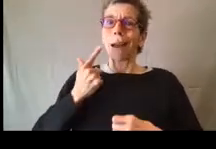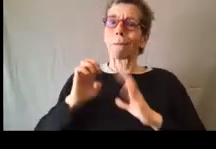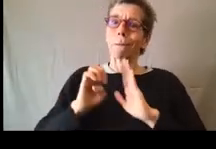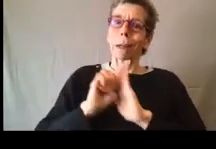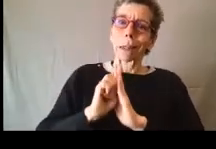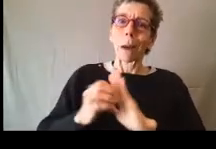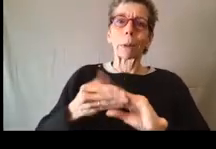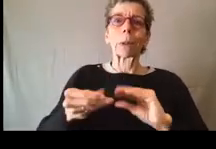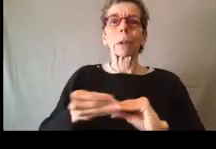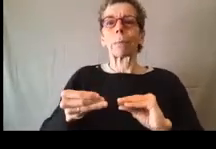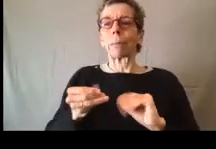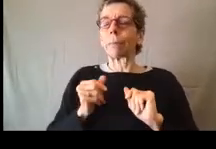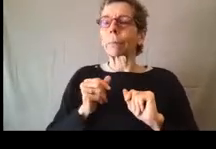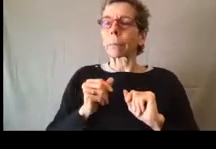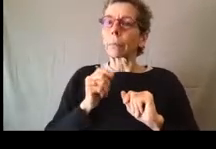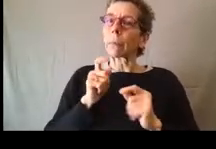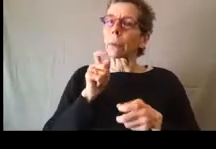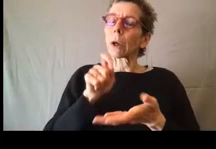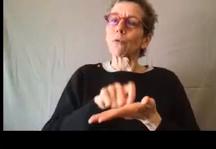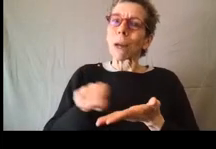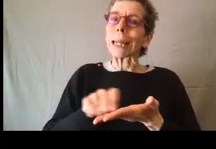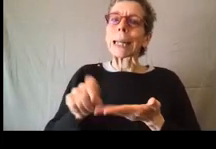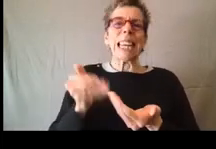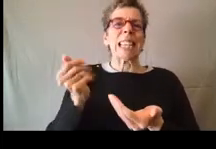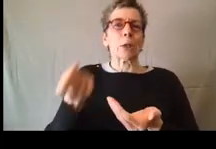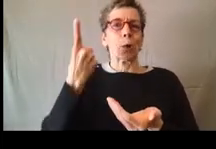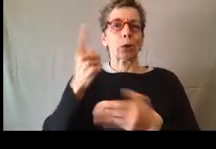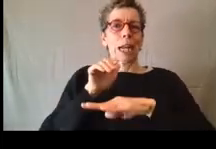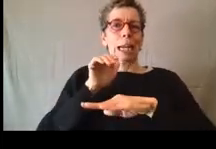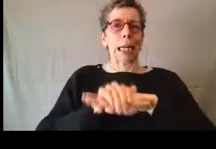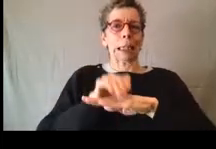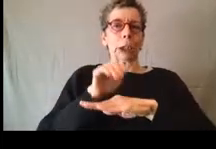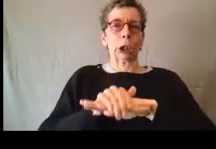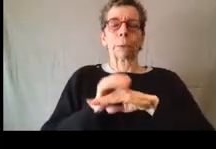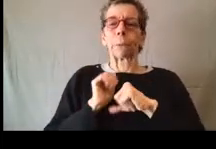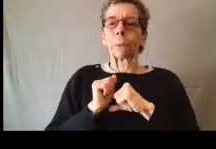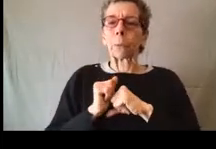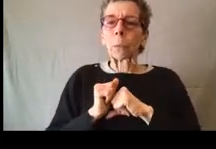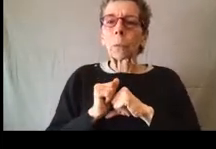information written in plain language. The toolkit delivers information in short interactive